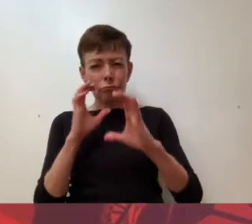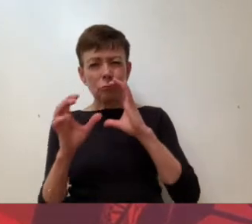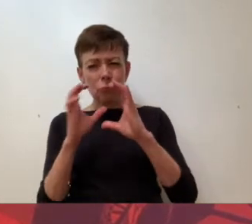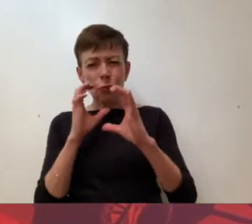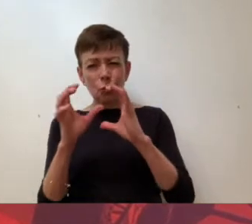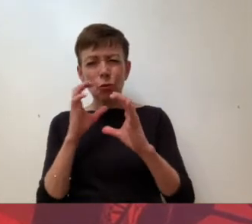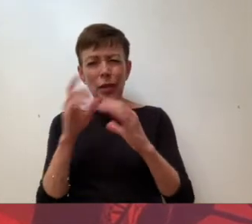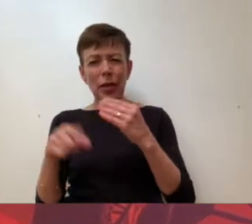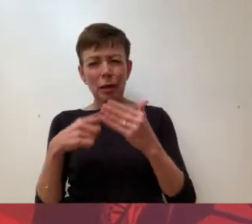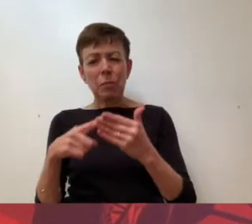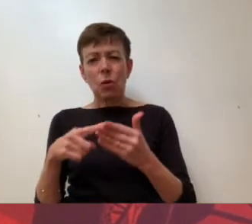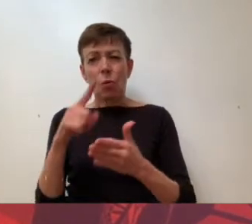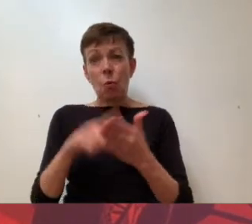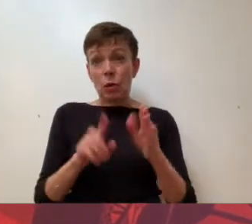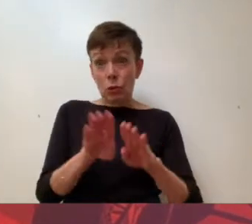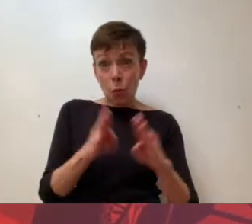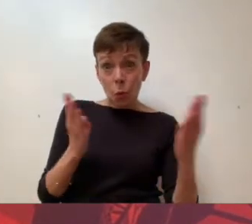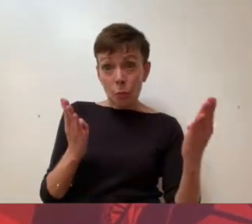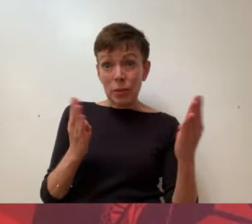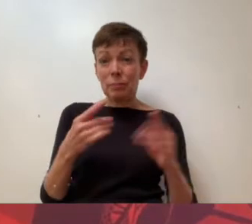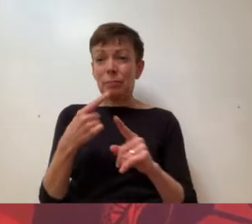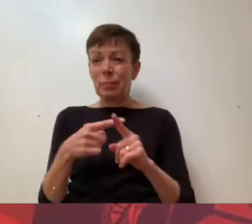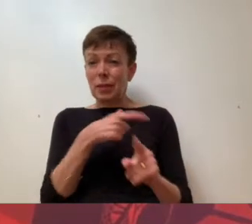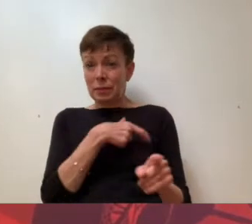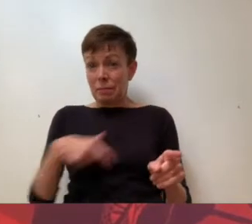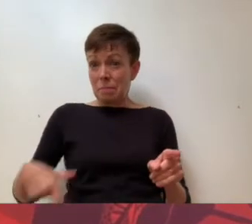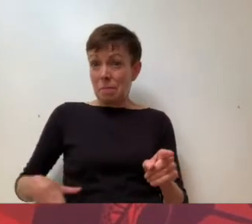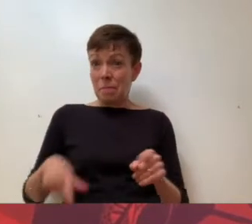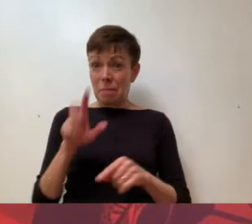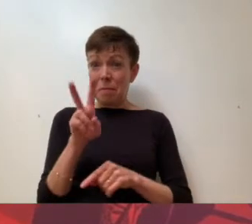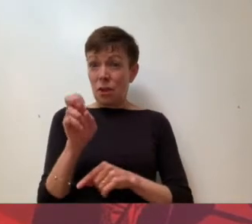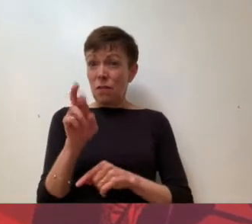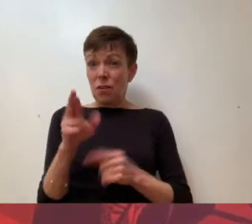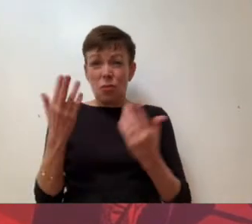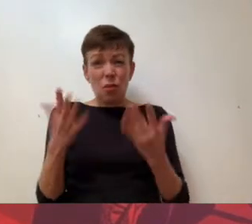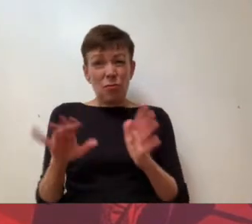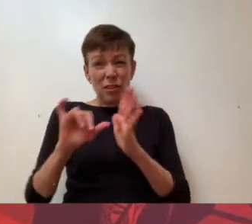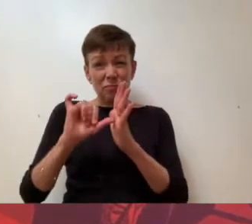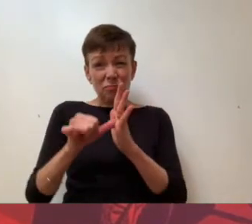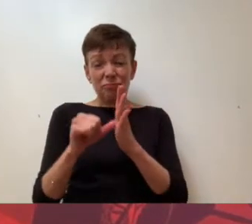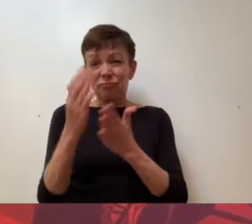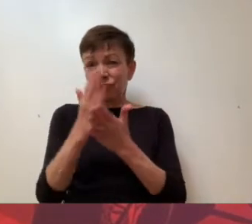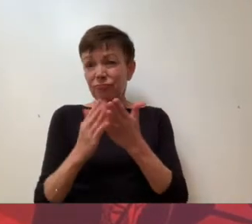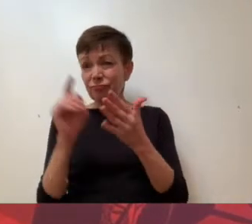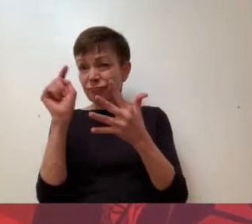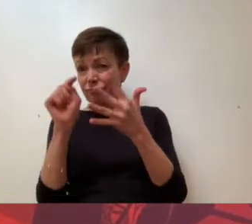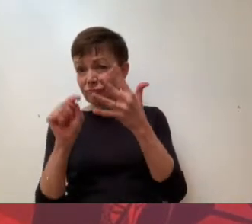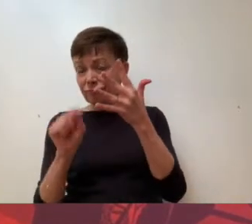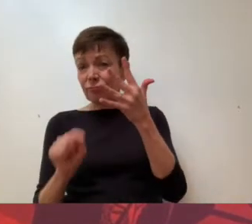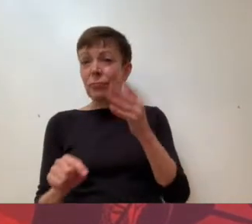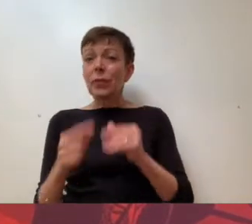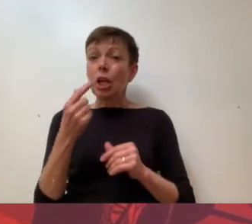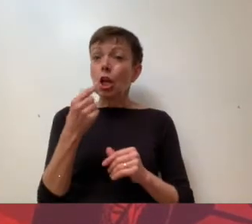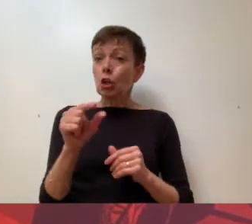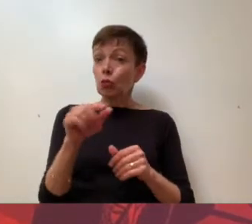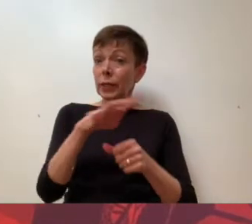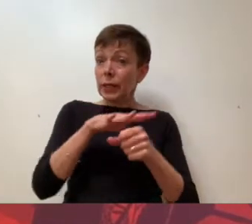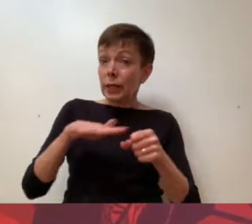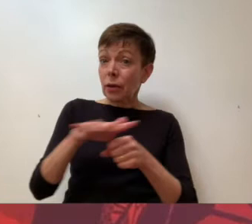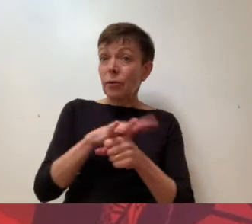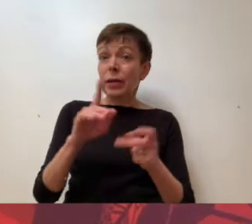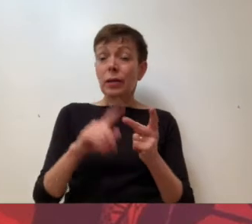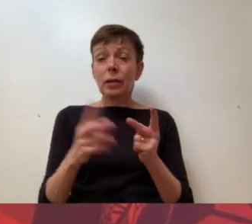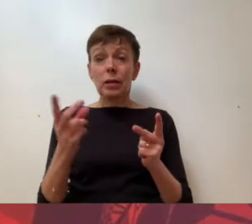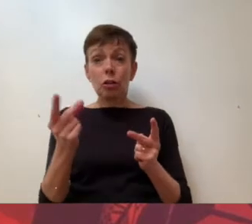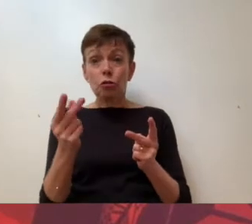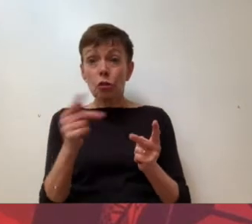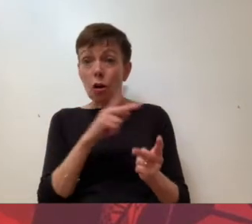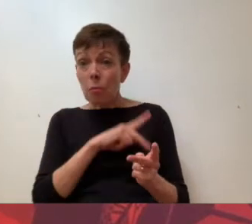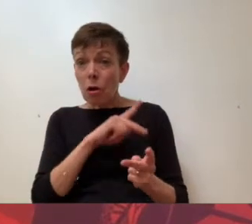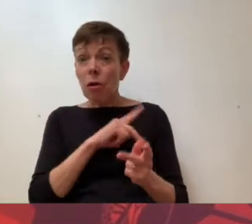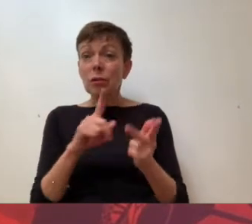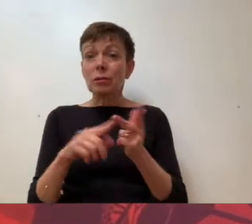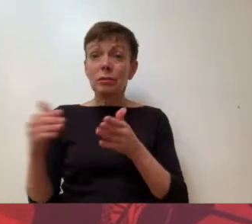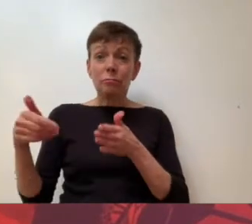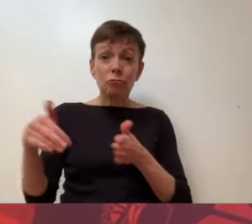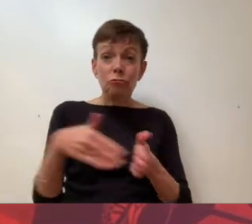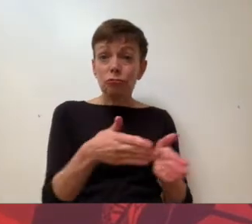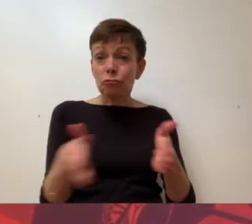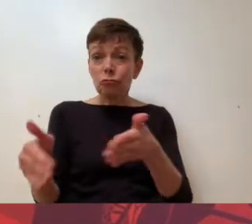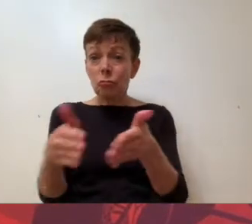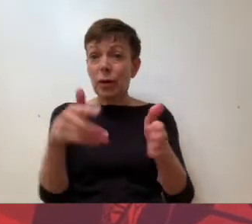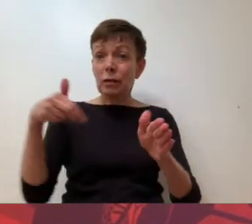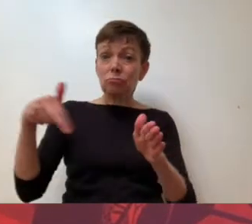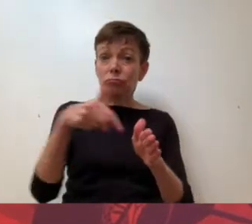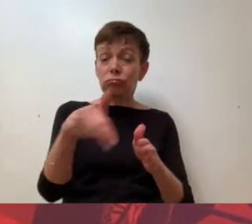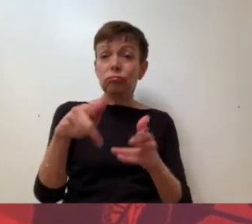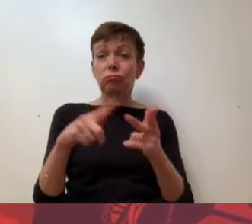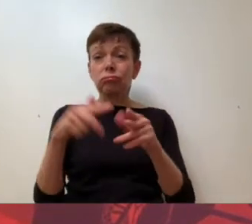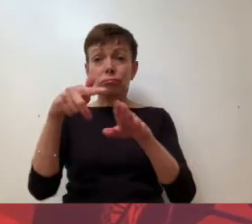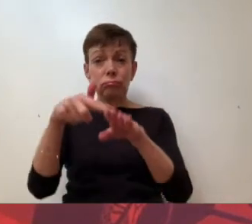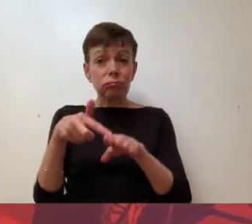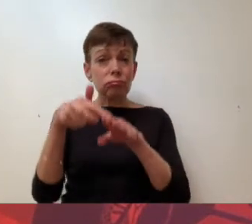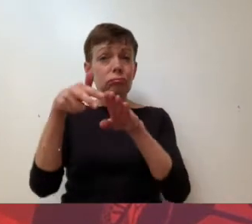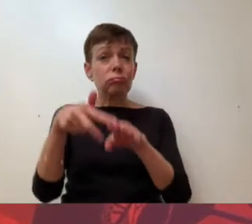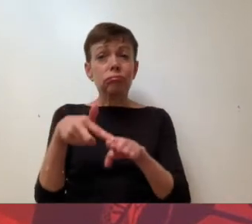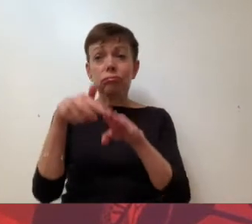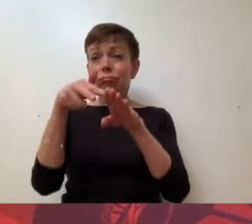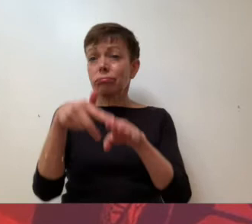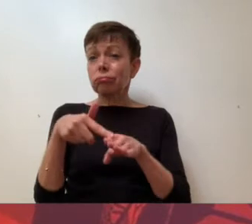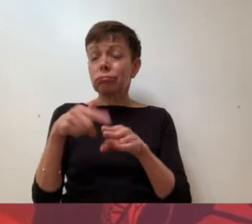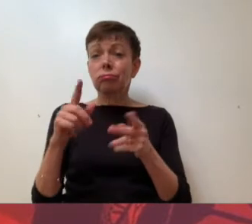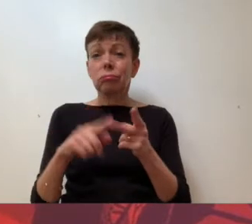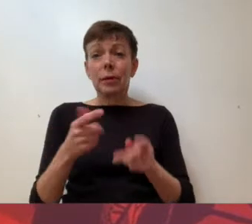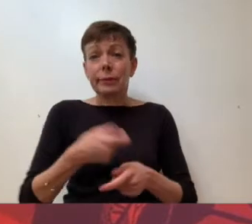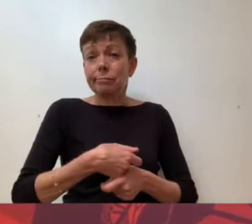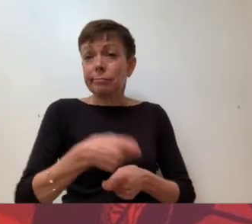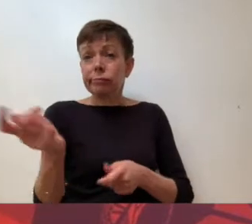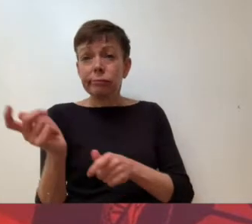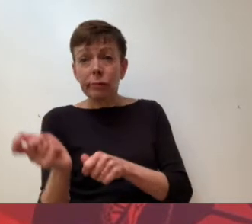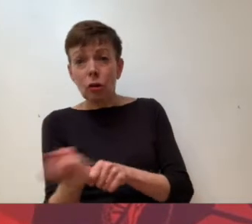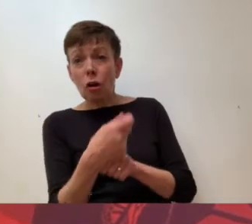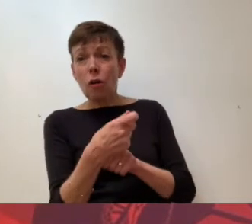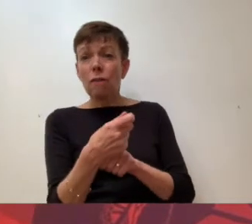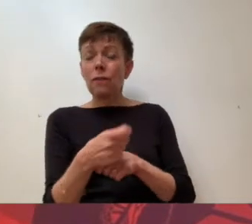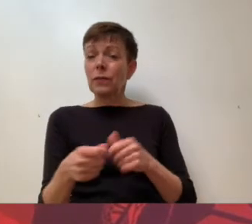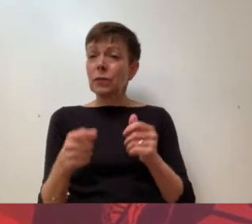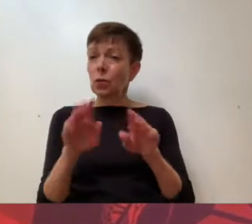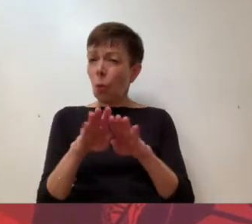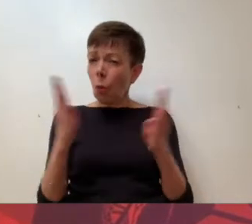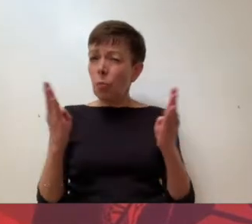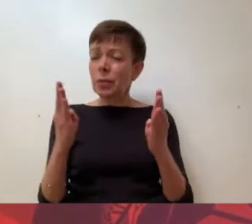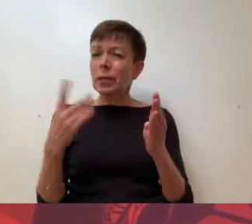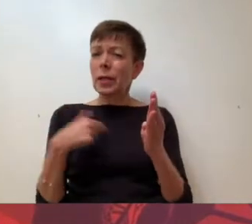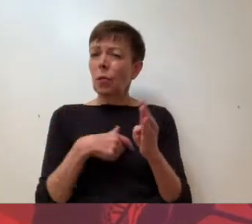initially wondering if Green Deer was going to be able to take place in light of COVID-19,